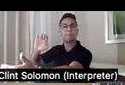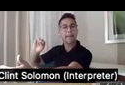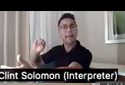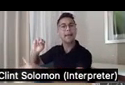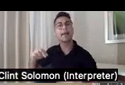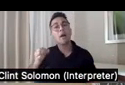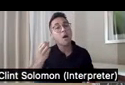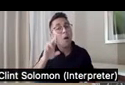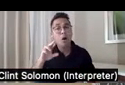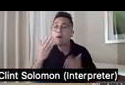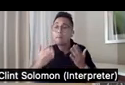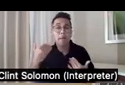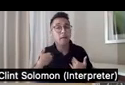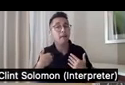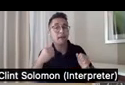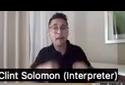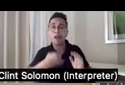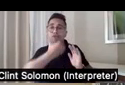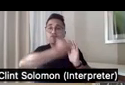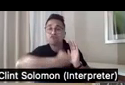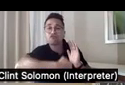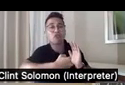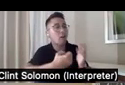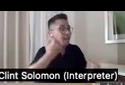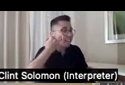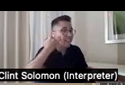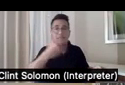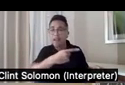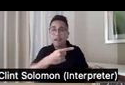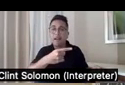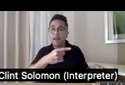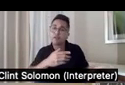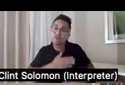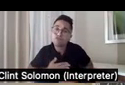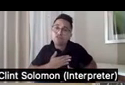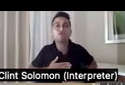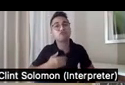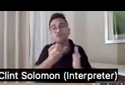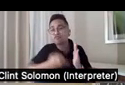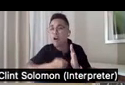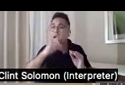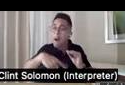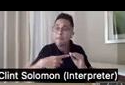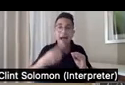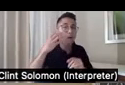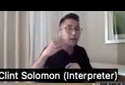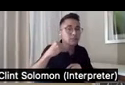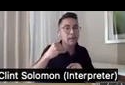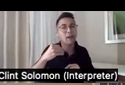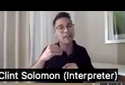of drawing if the child enjoyed drawing about an experience as a form of writing now moving